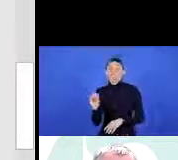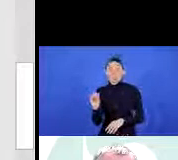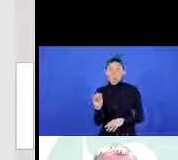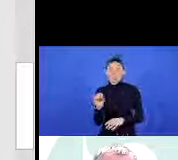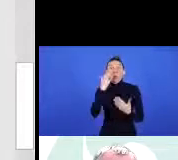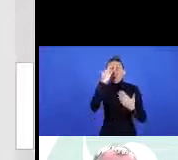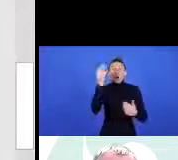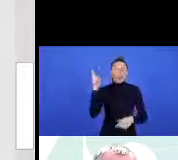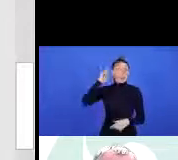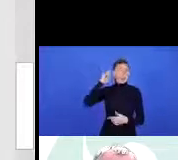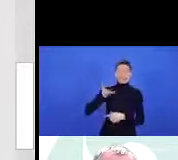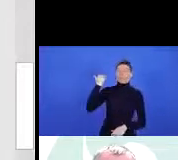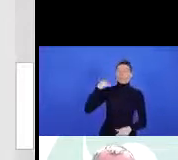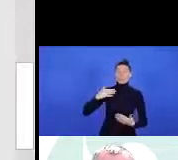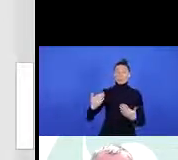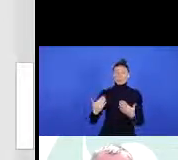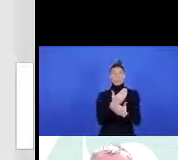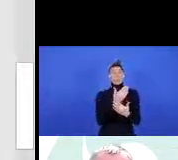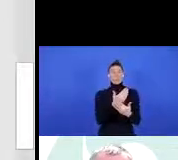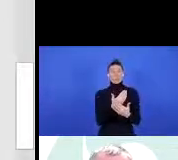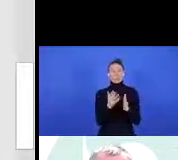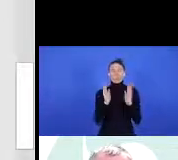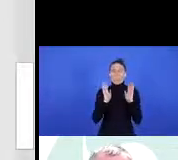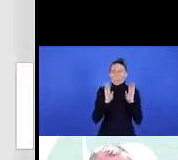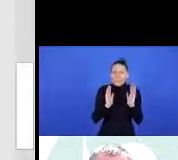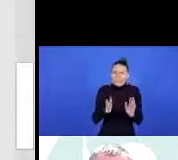in the 1990s, when cochlear